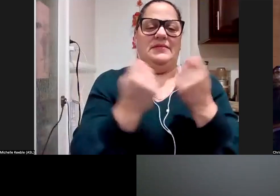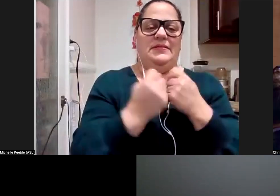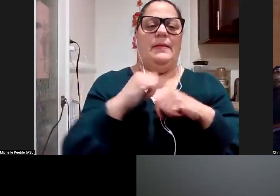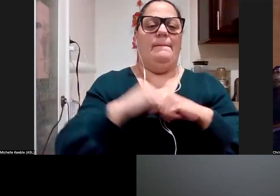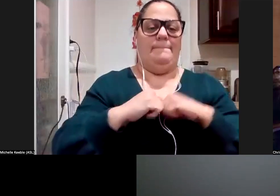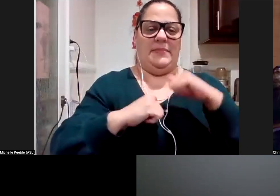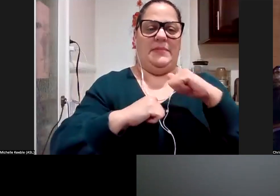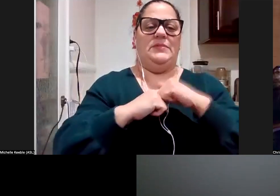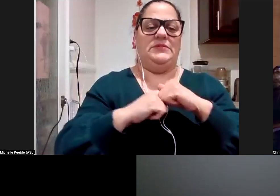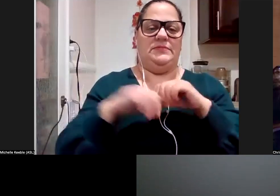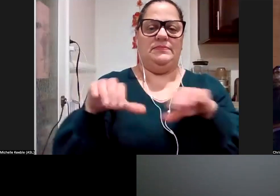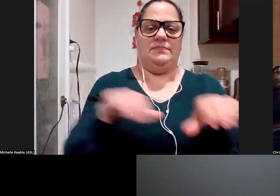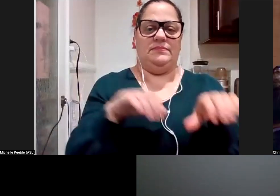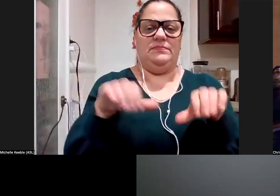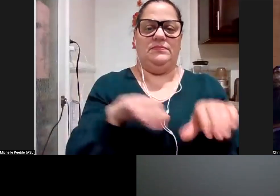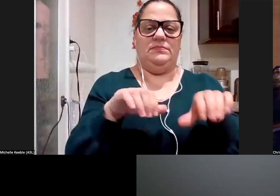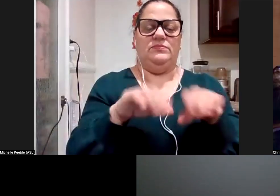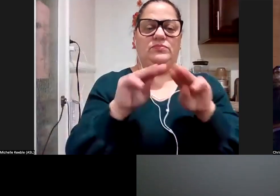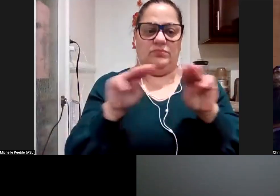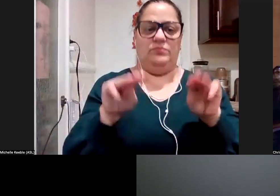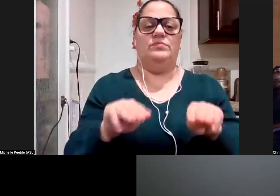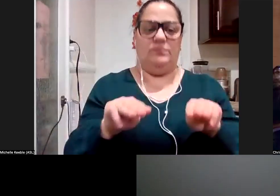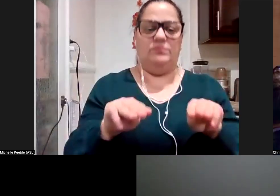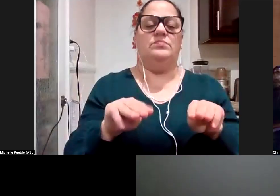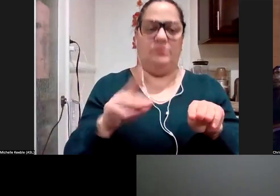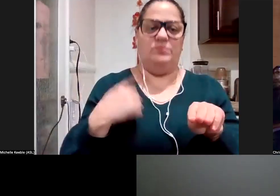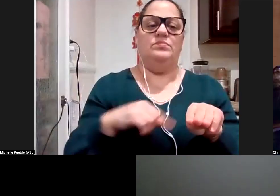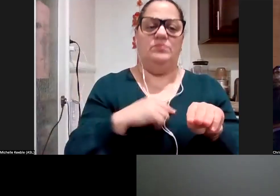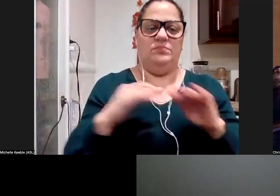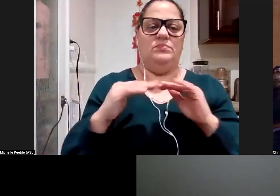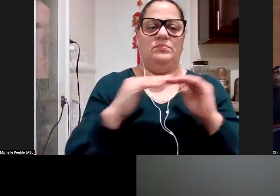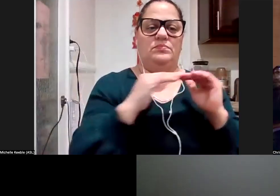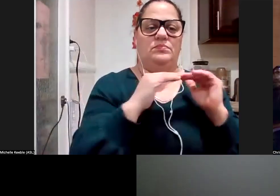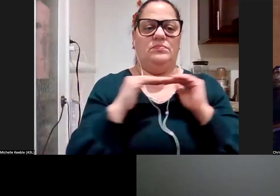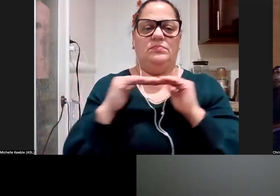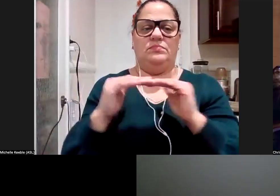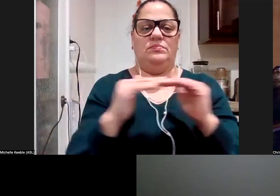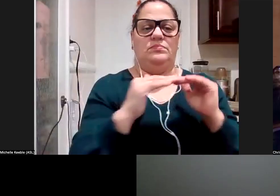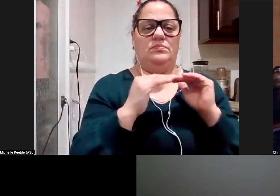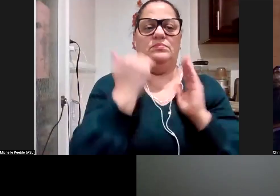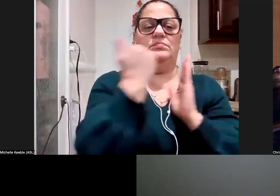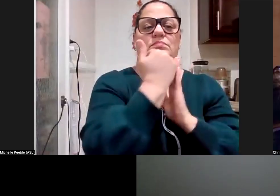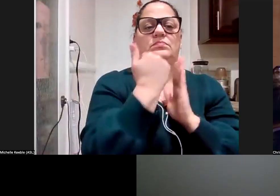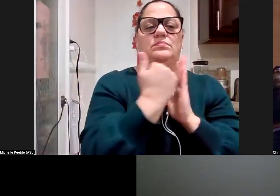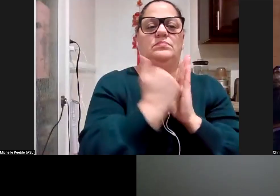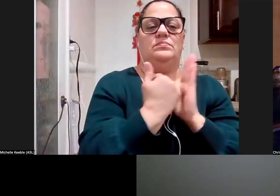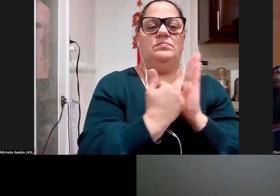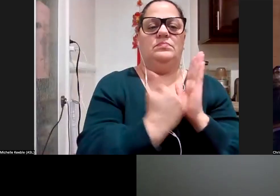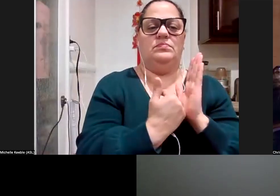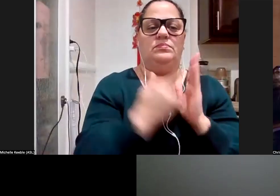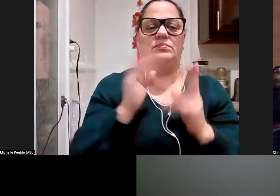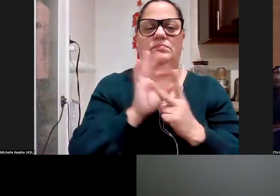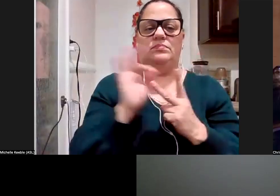uh activity around the museum, we ask colleagues to make a list of if you could choose one artifact